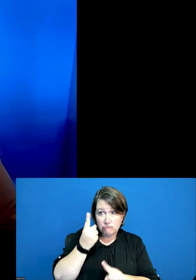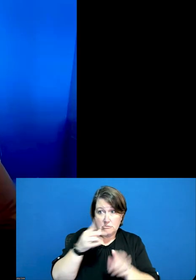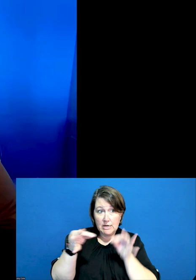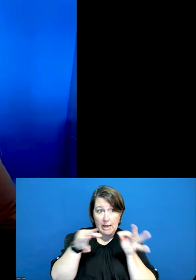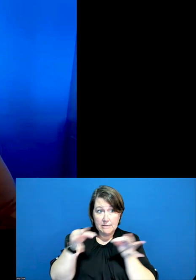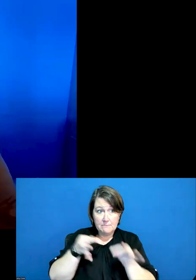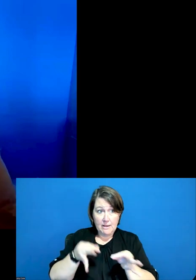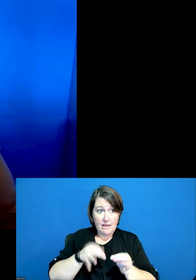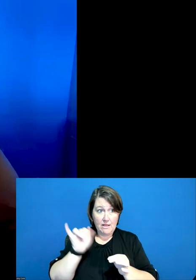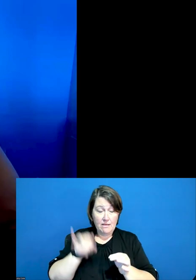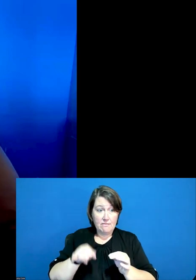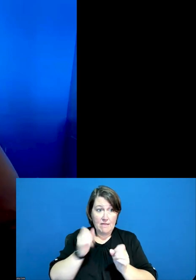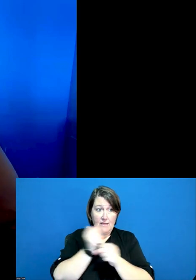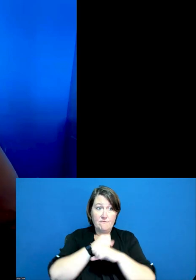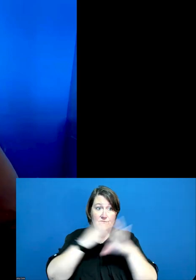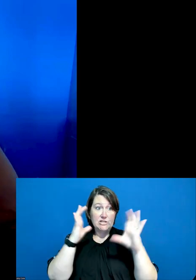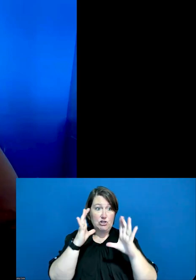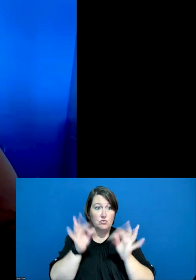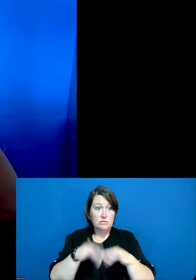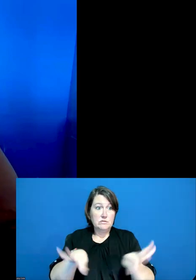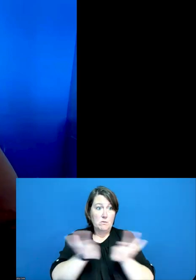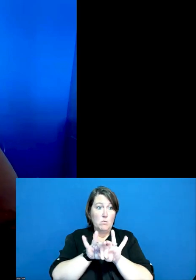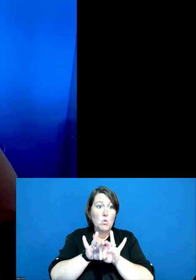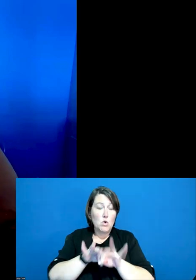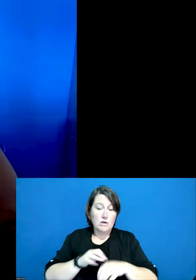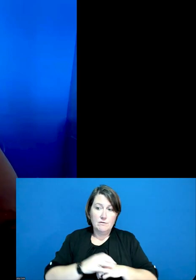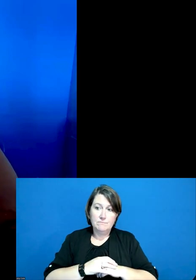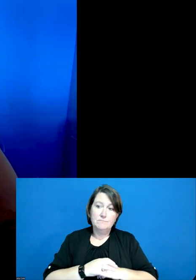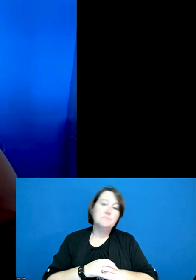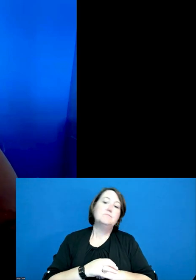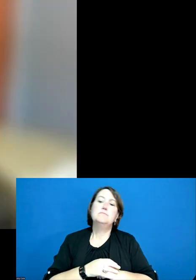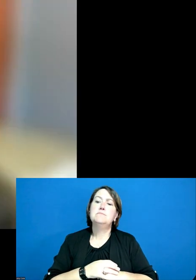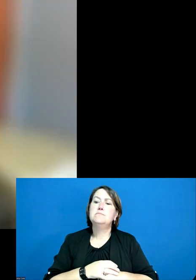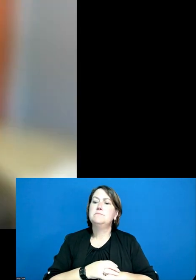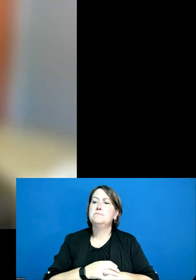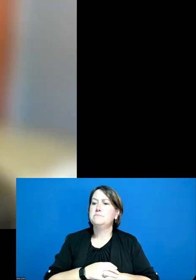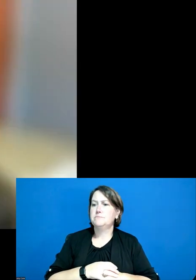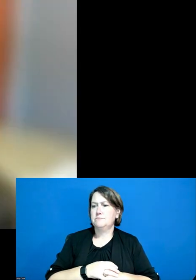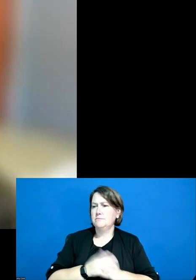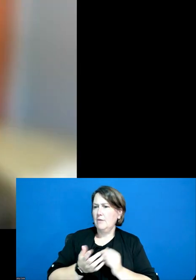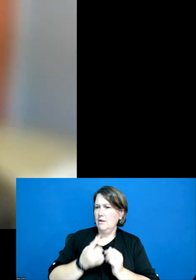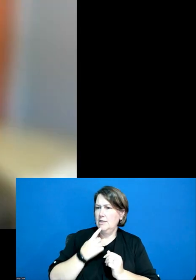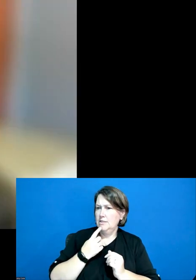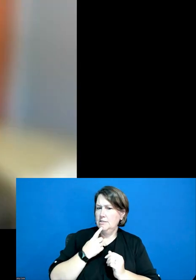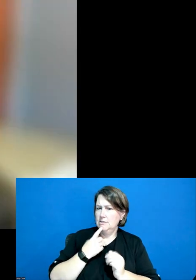and that visual is the most important. So I'm going to ask if you can repeat the question.